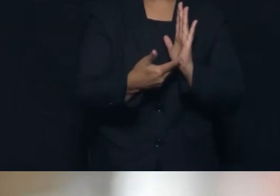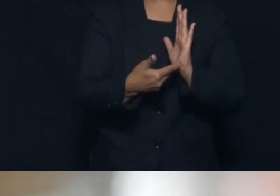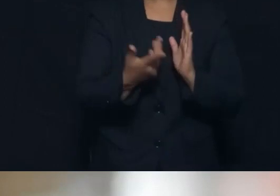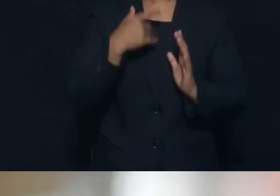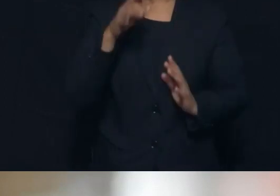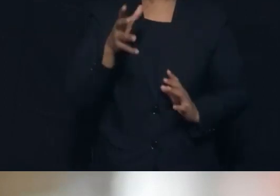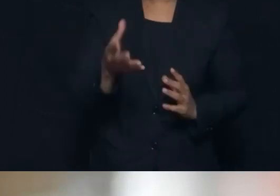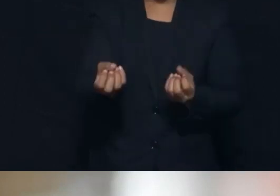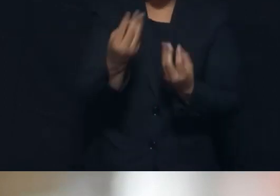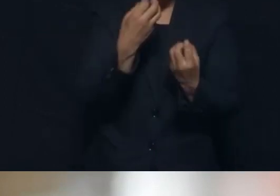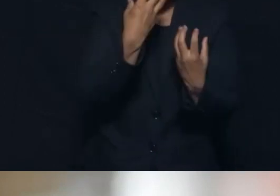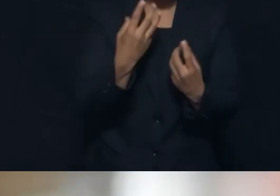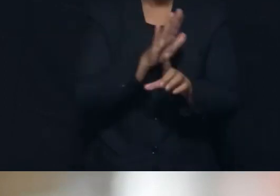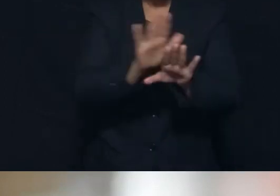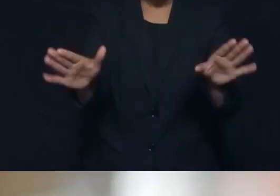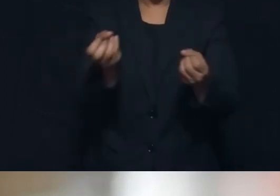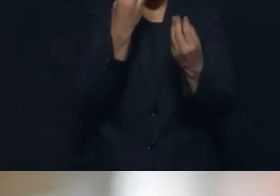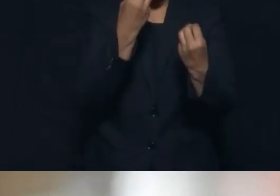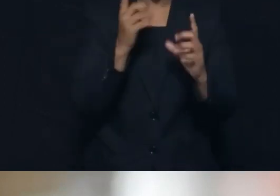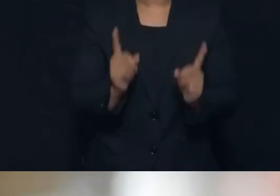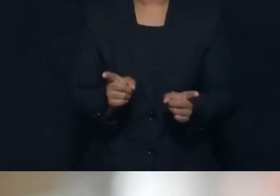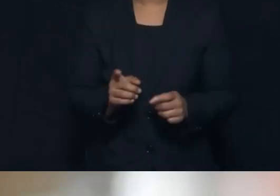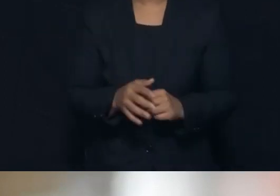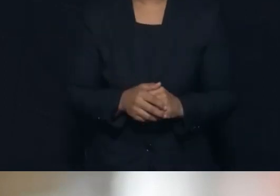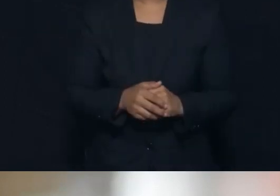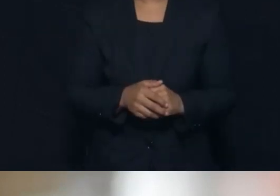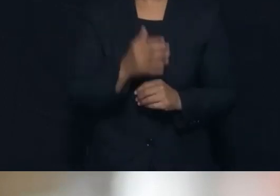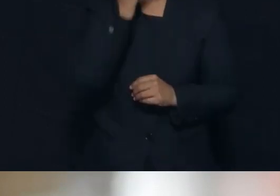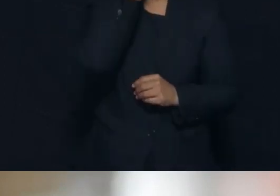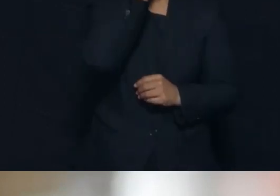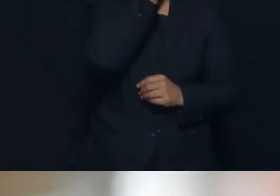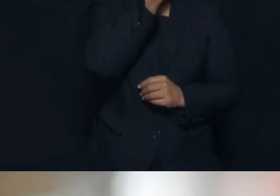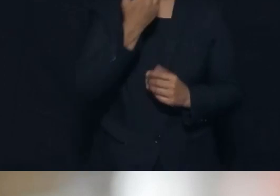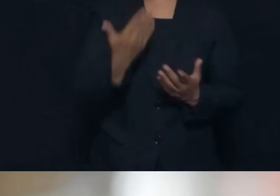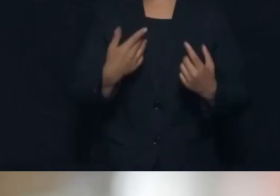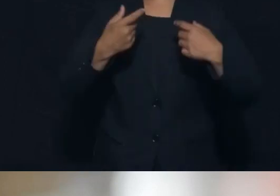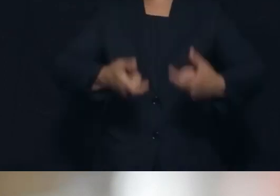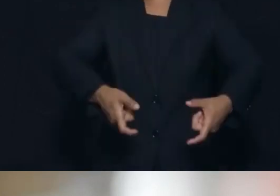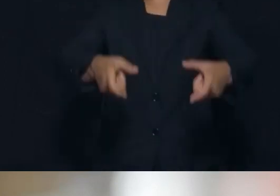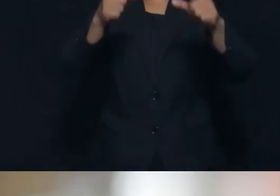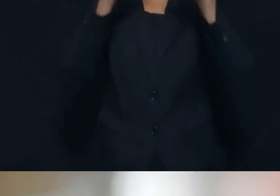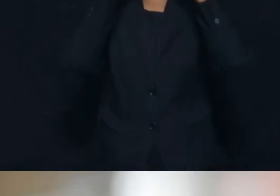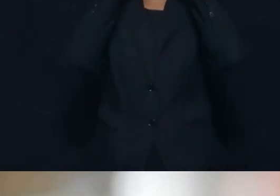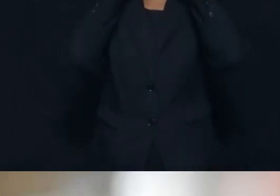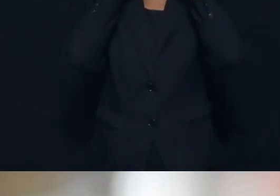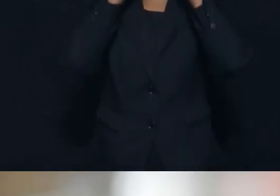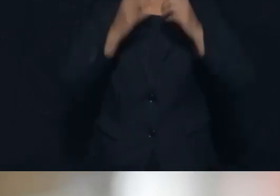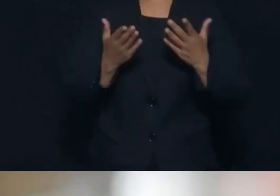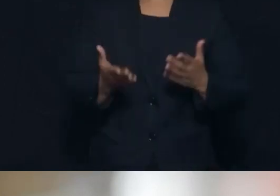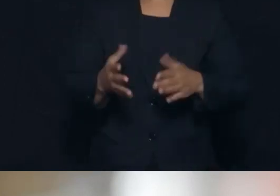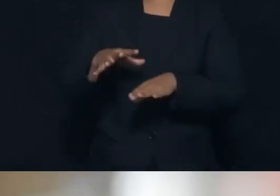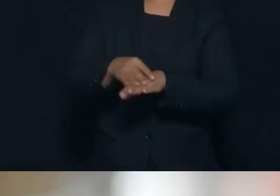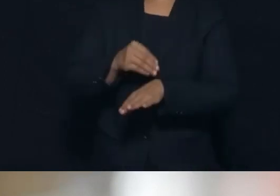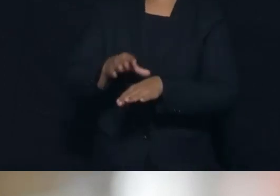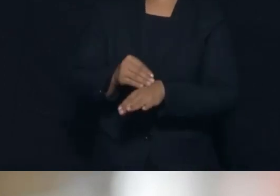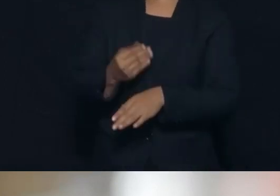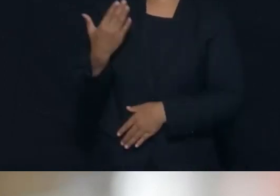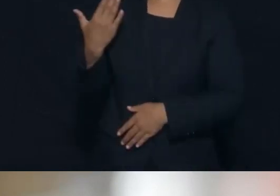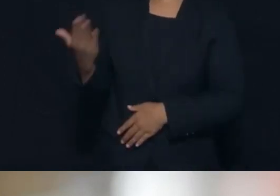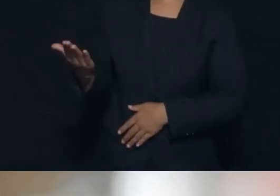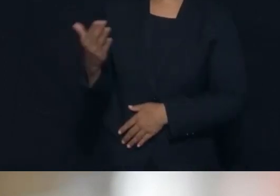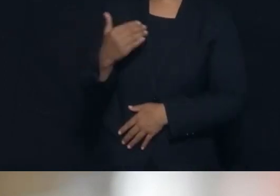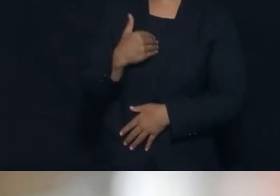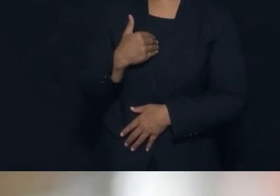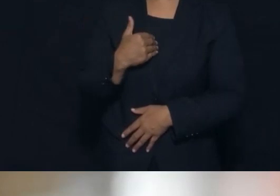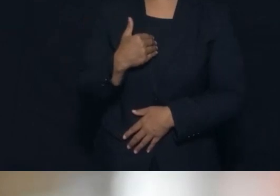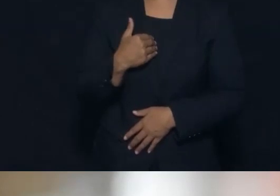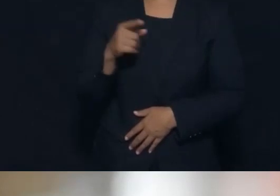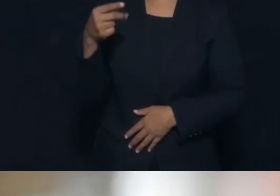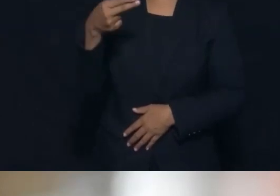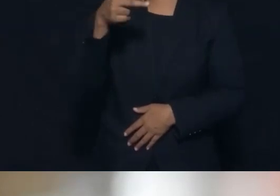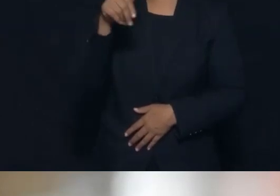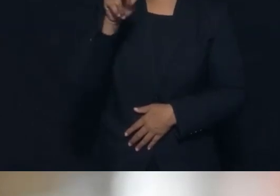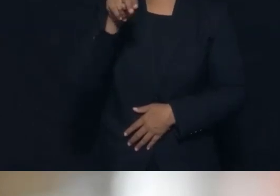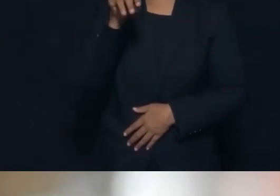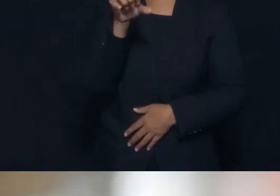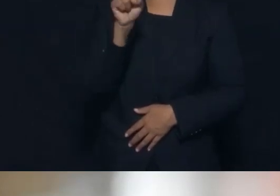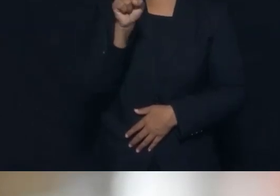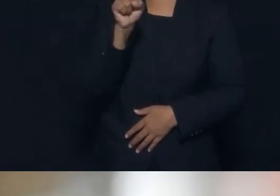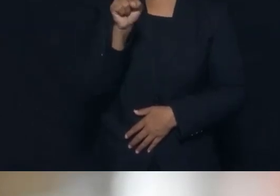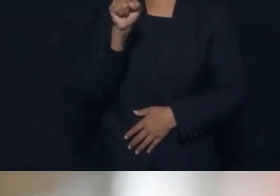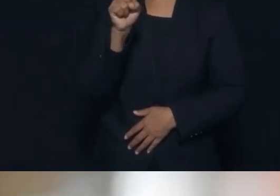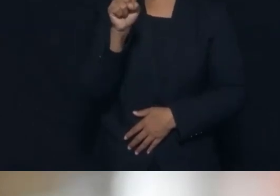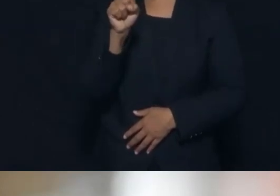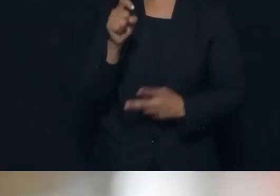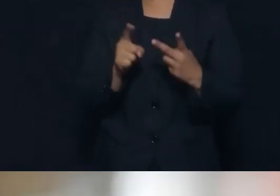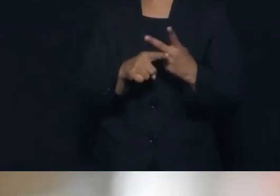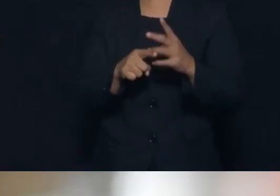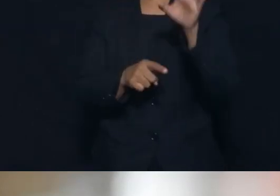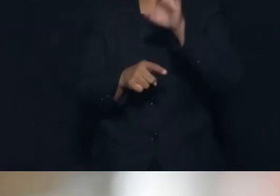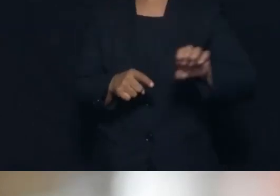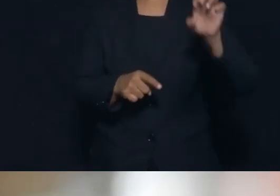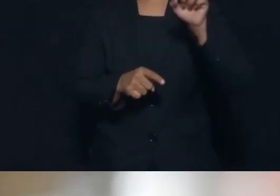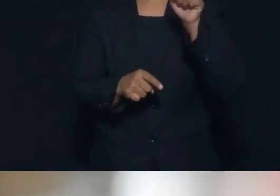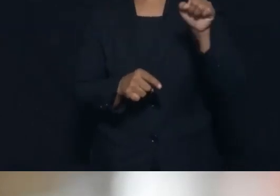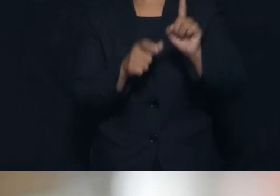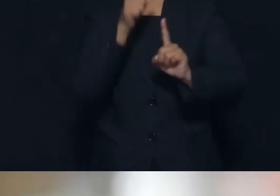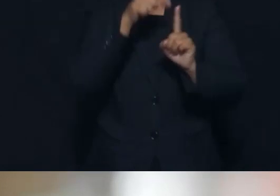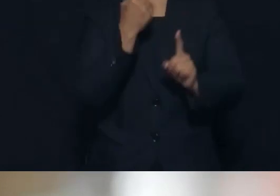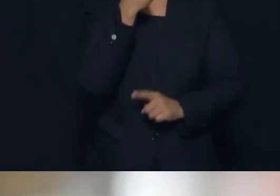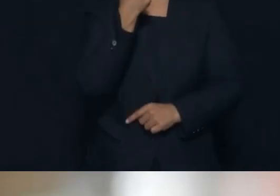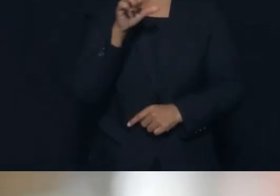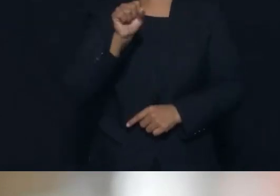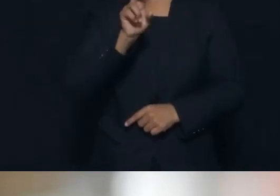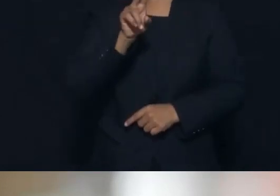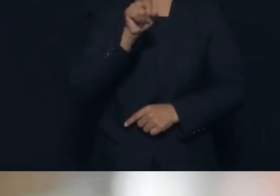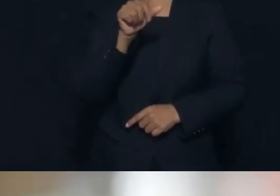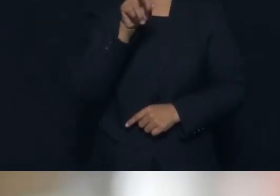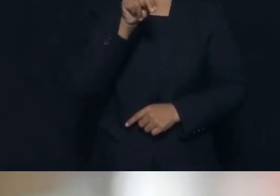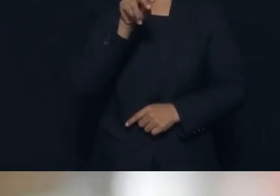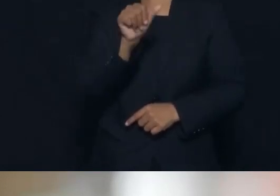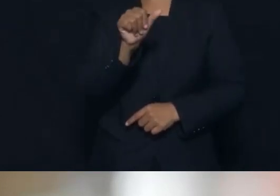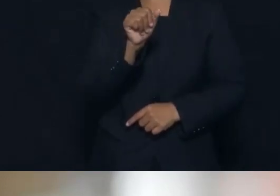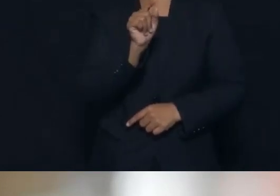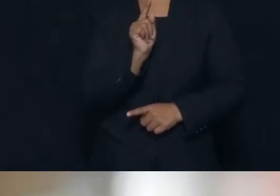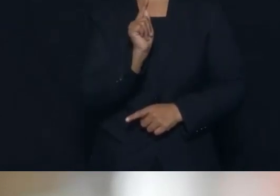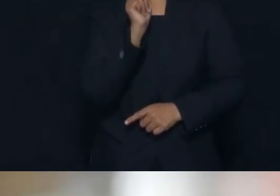back